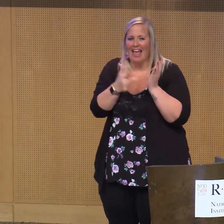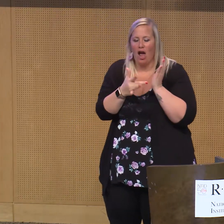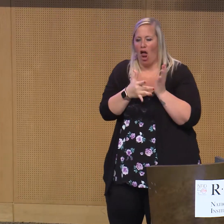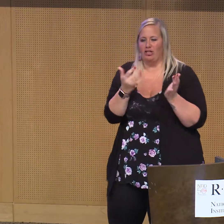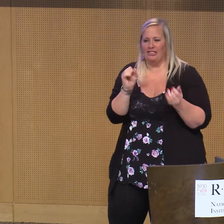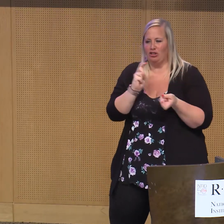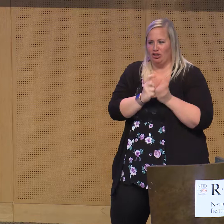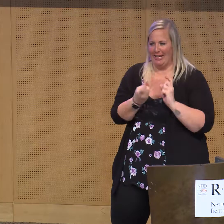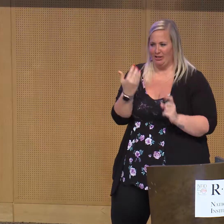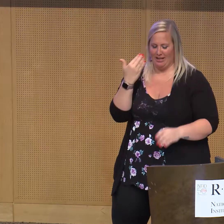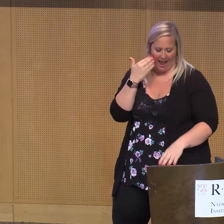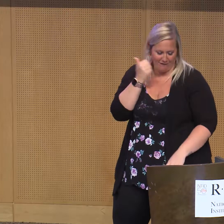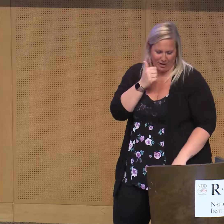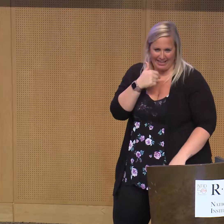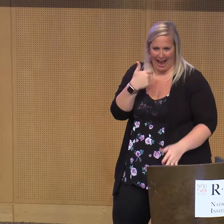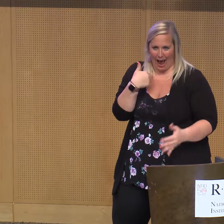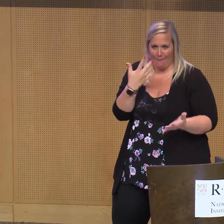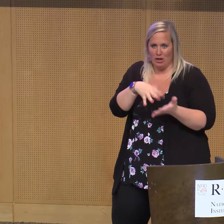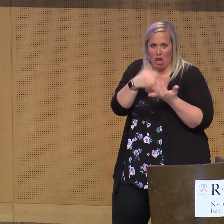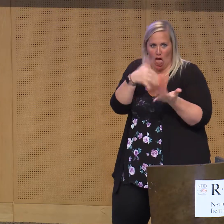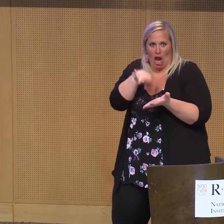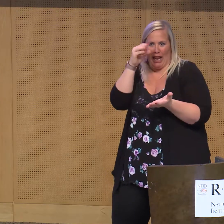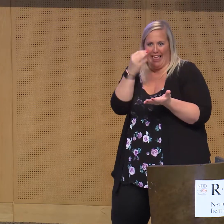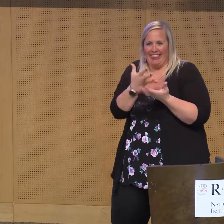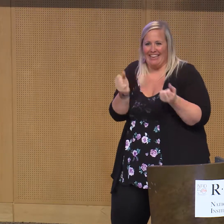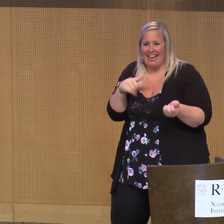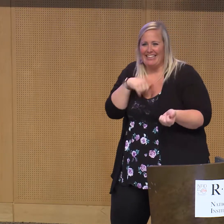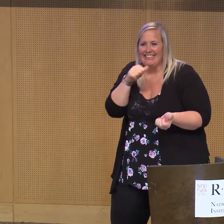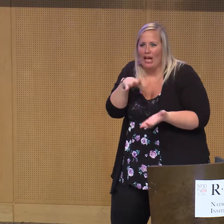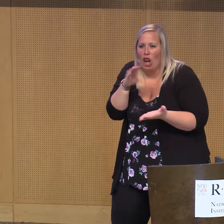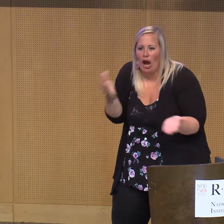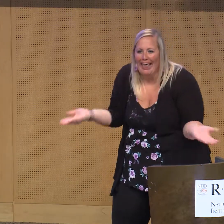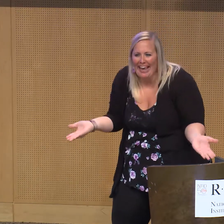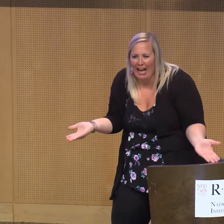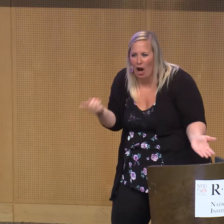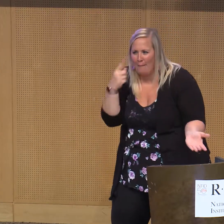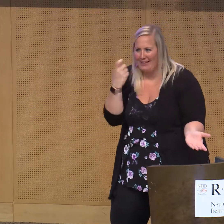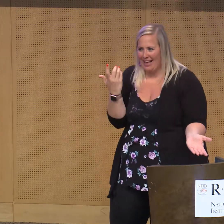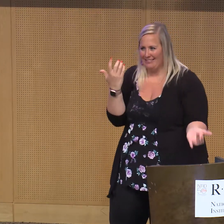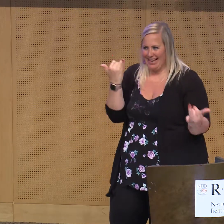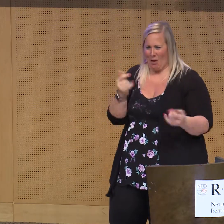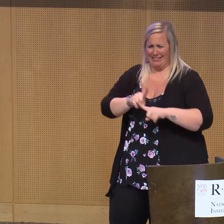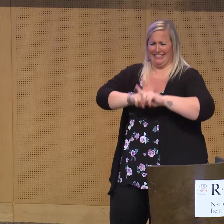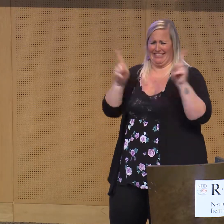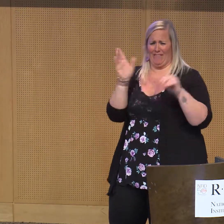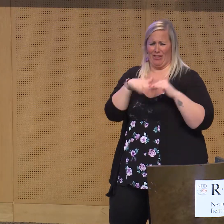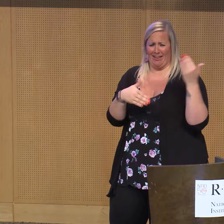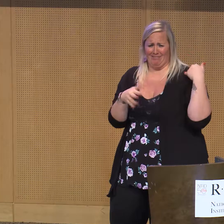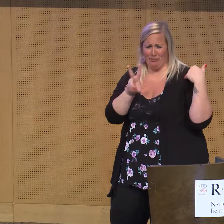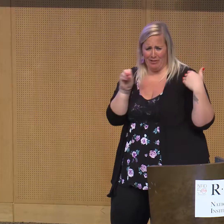Technology is always changing every day, and I'm still learning things now that I didn't learn back in college